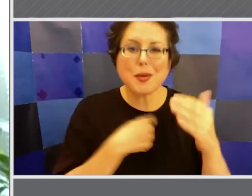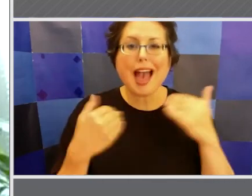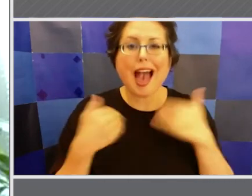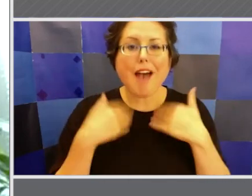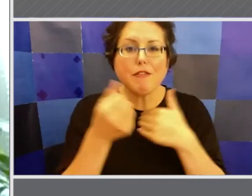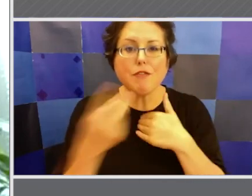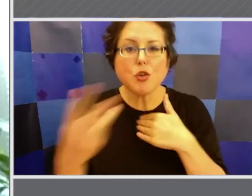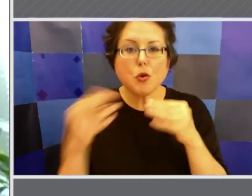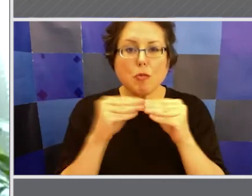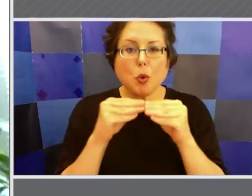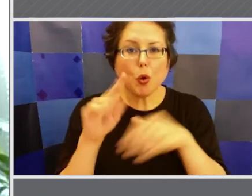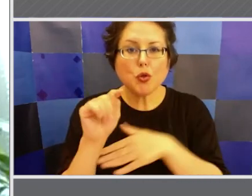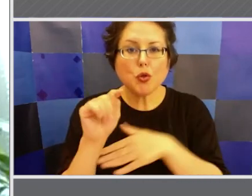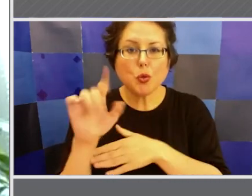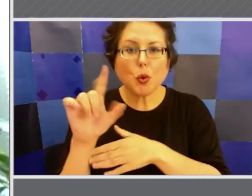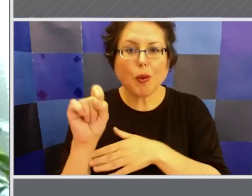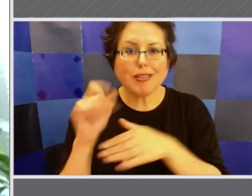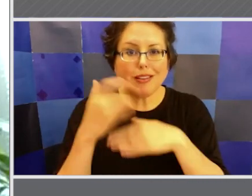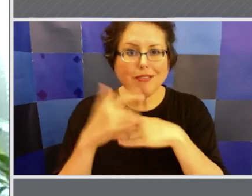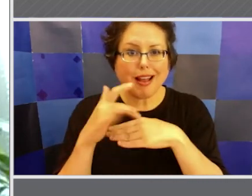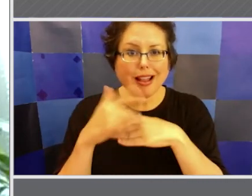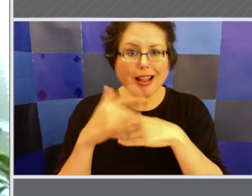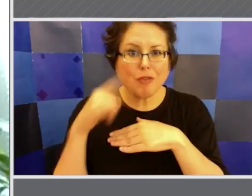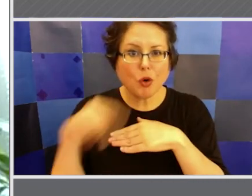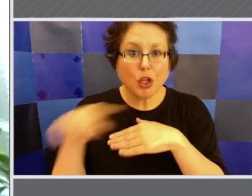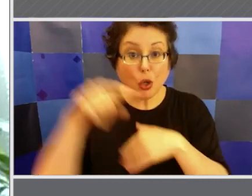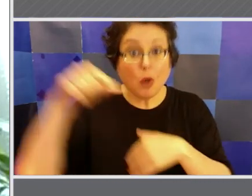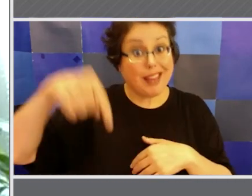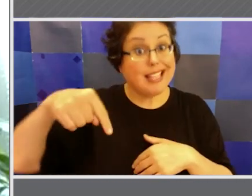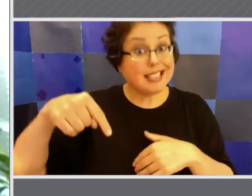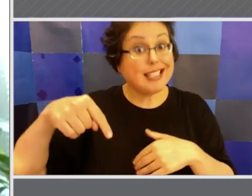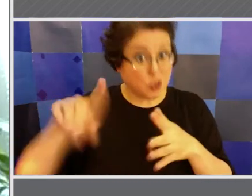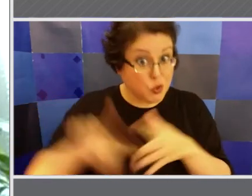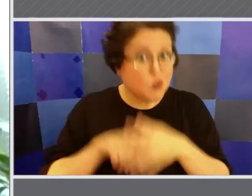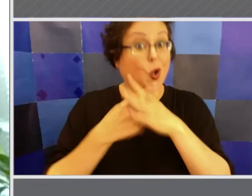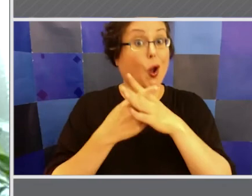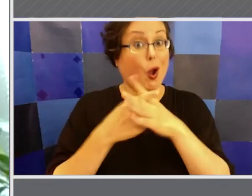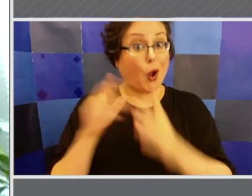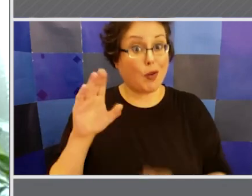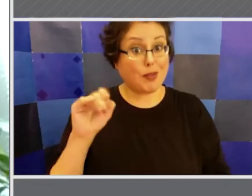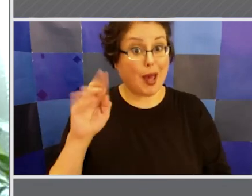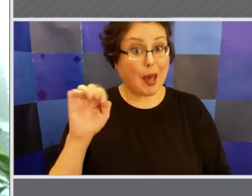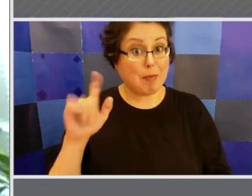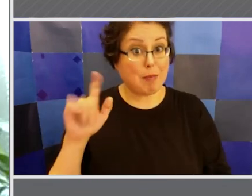Like we said this is really just kind of the kickoff for the capital budget season, we